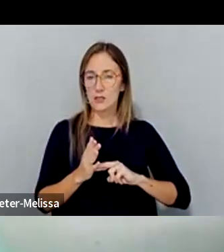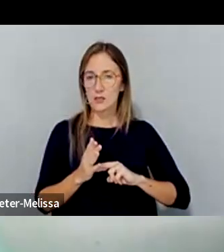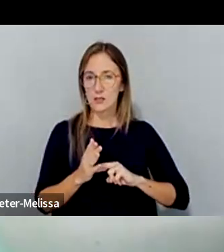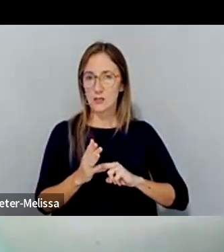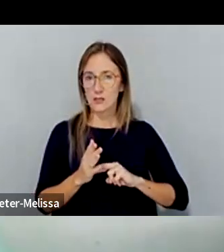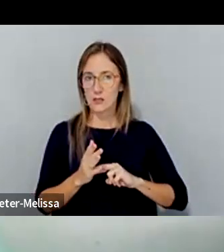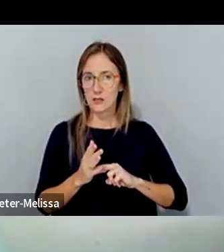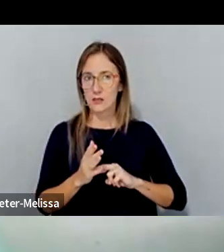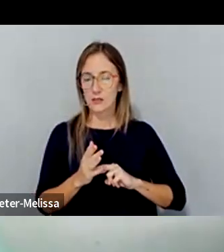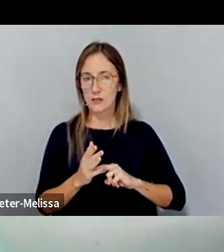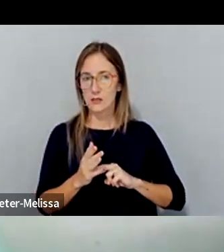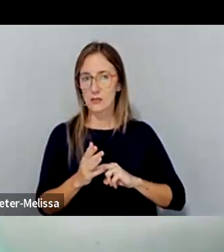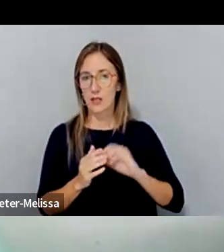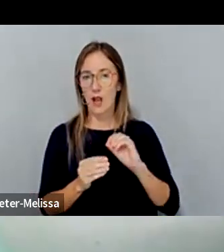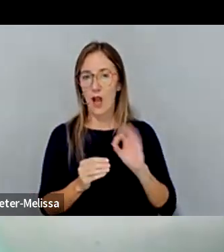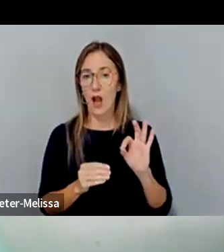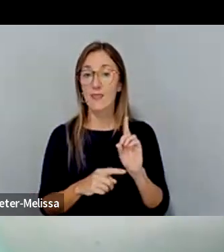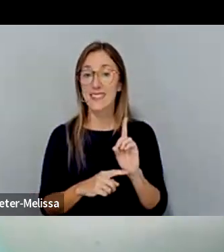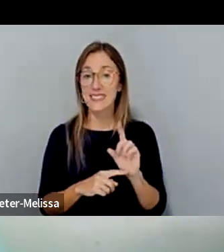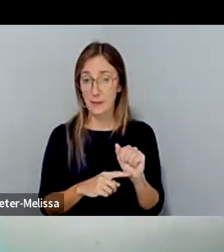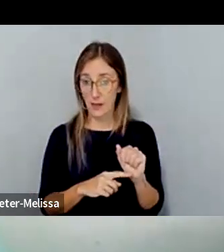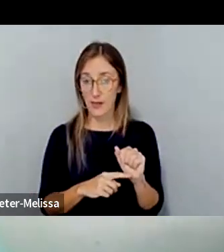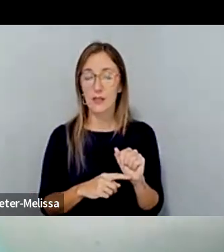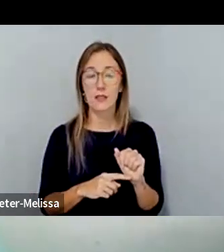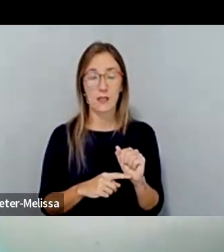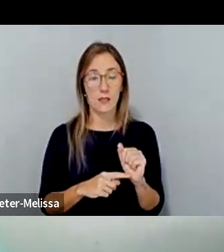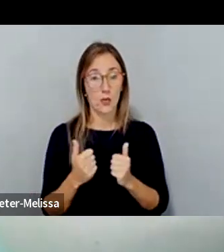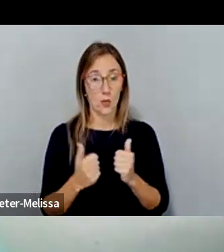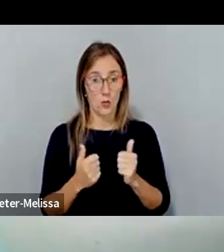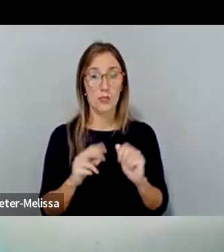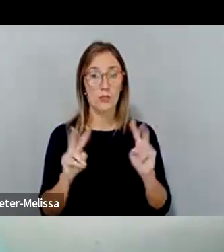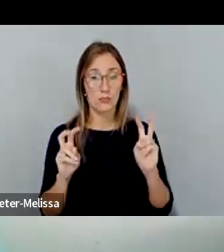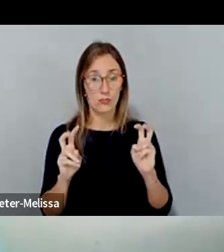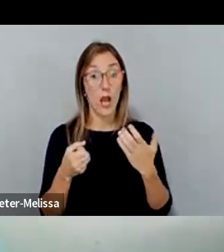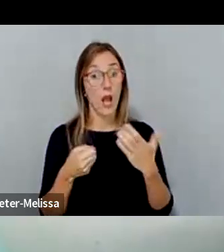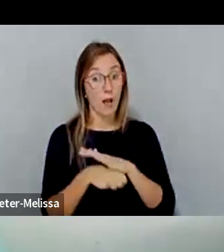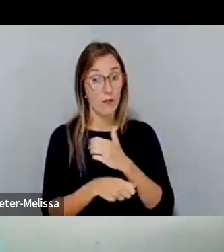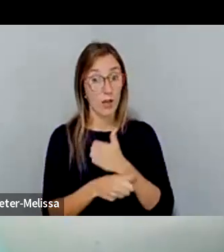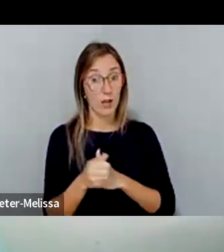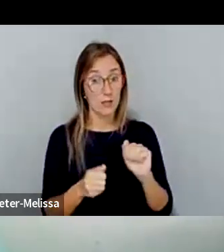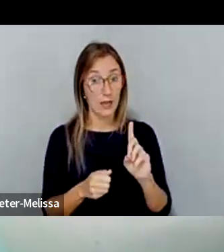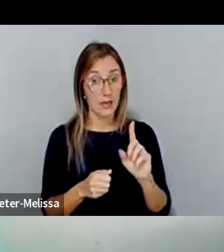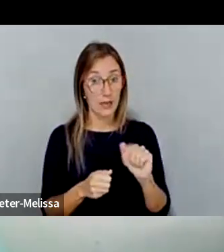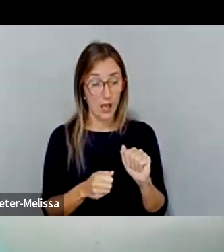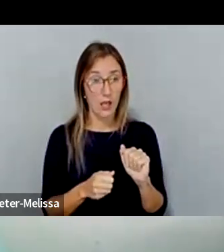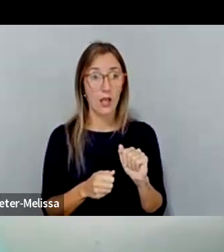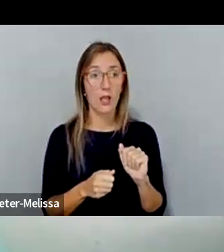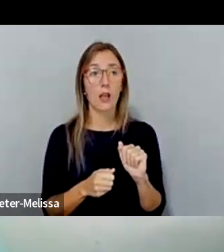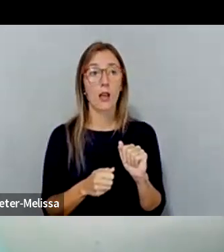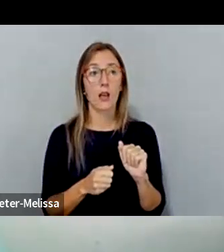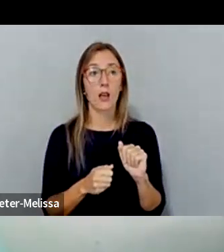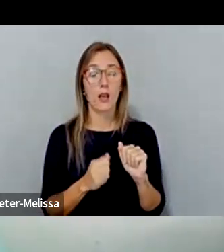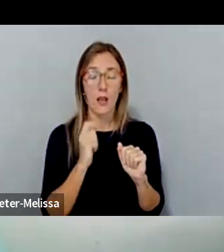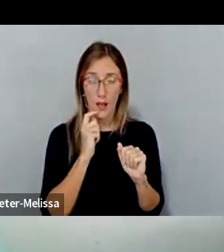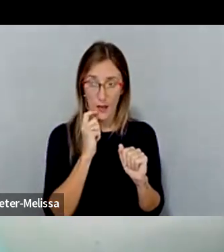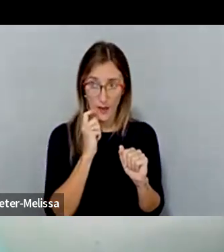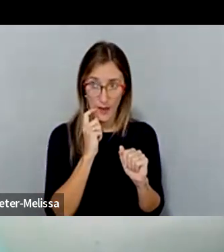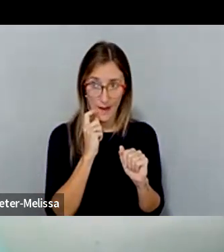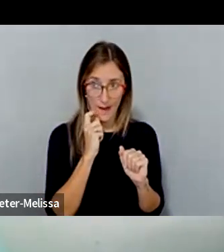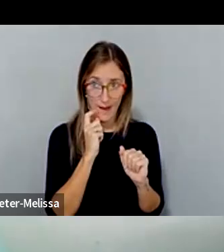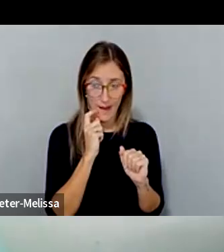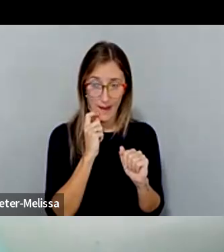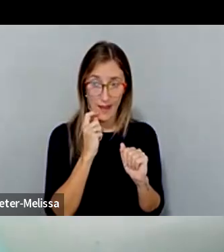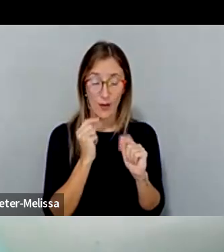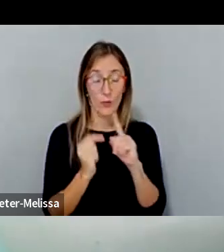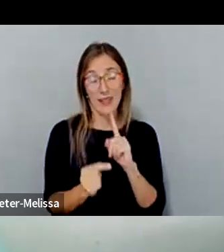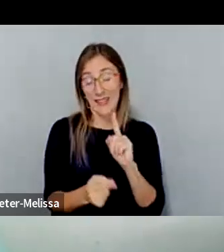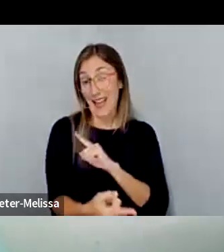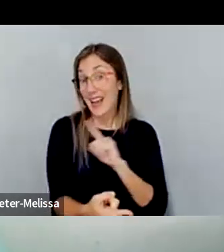like that person last suggested -- from our overview from the definition